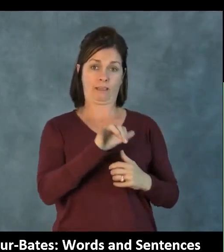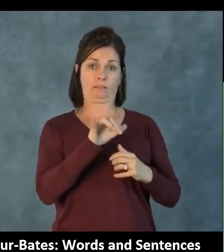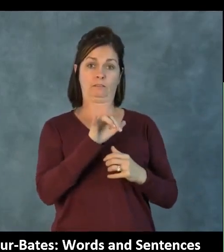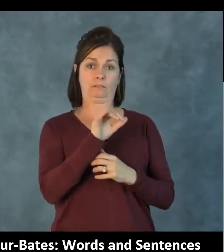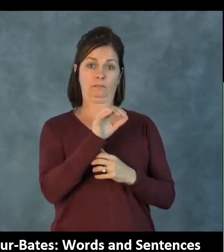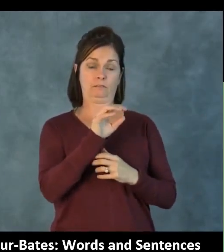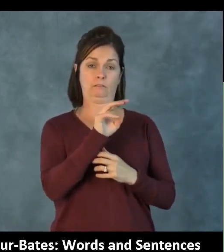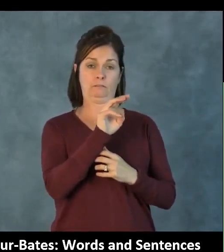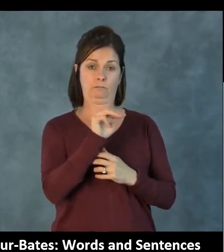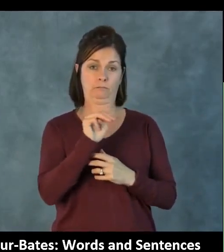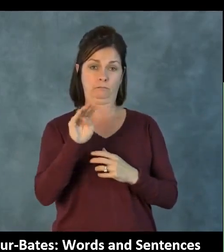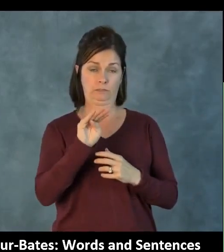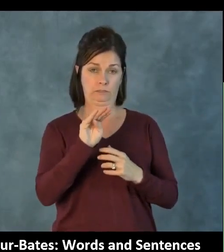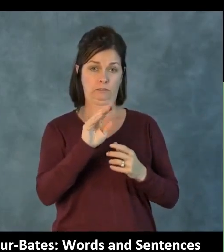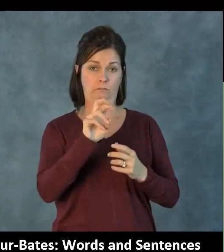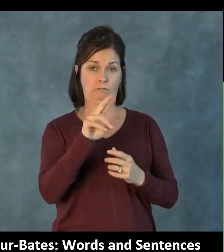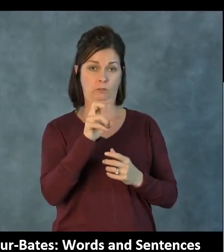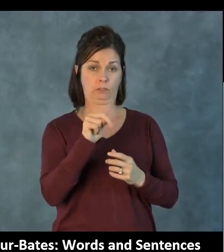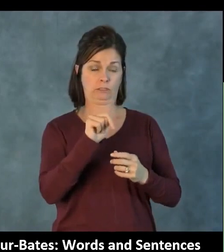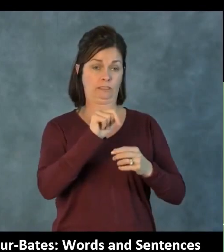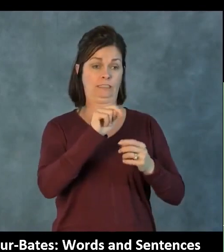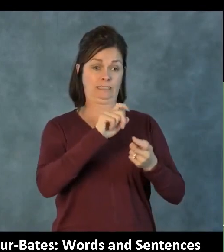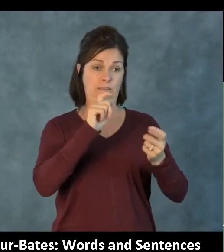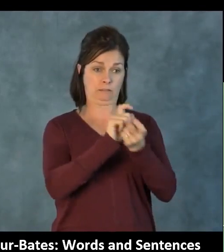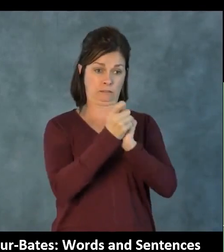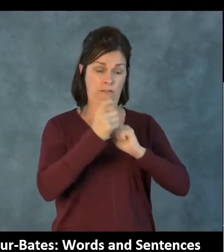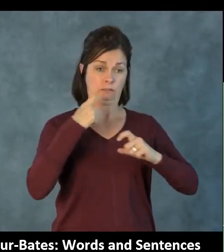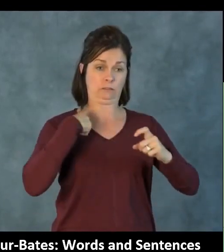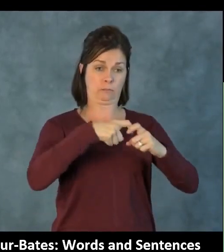Let's take a quick look at an adaptation, that we've done